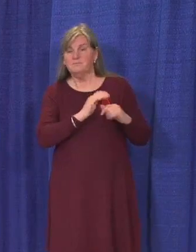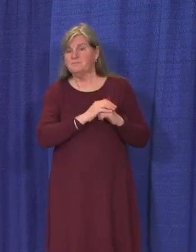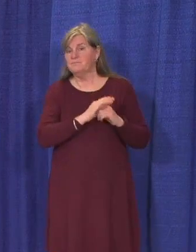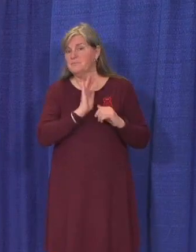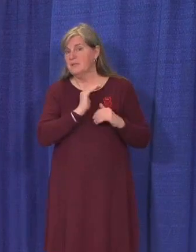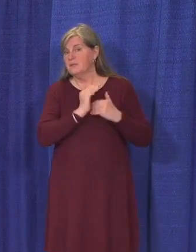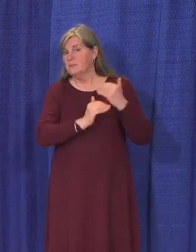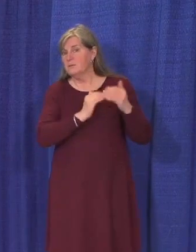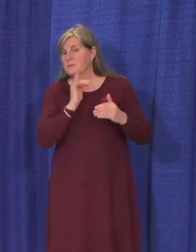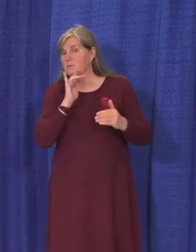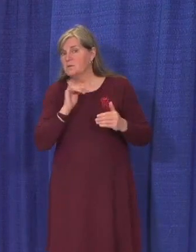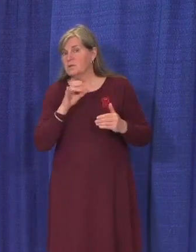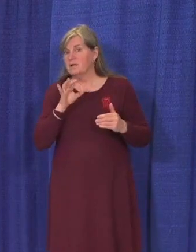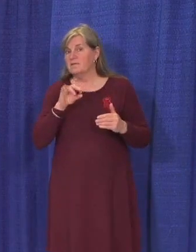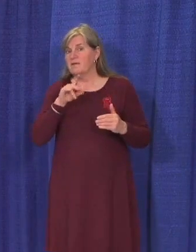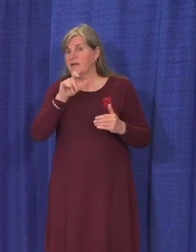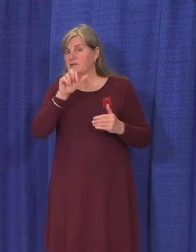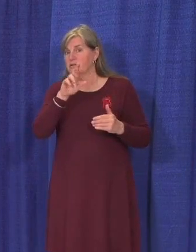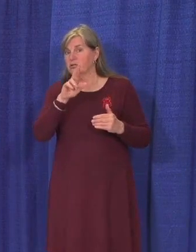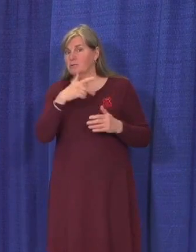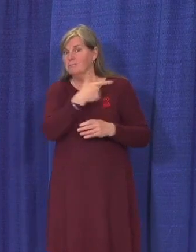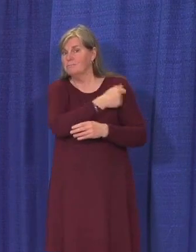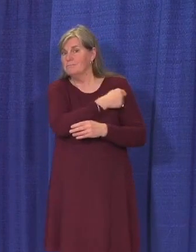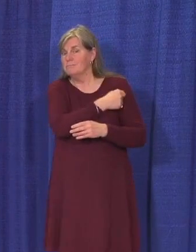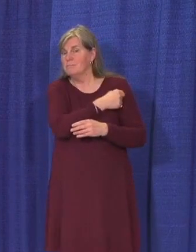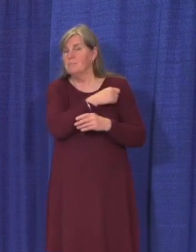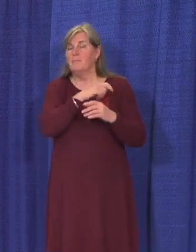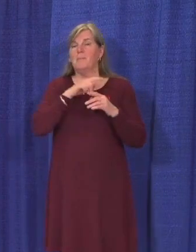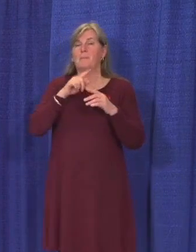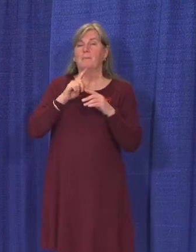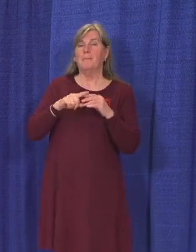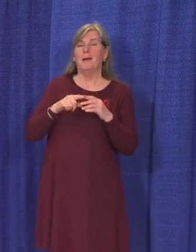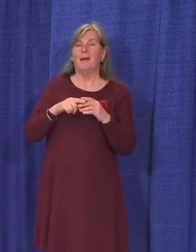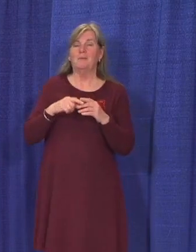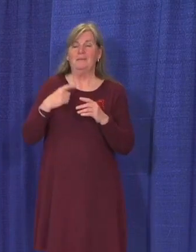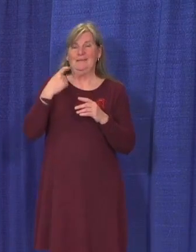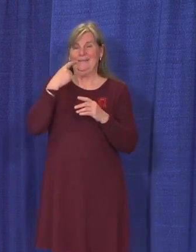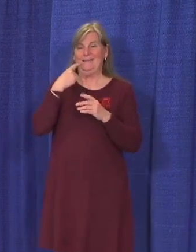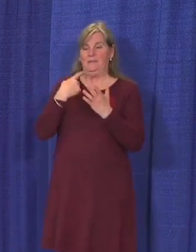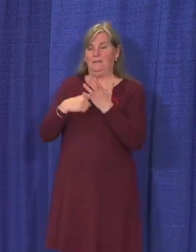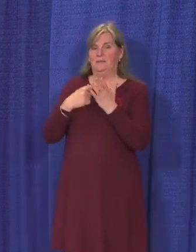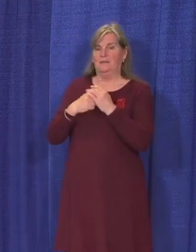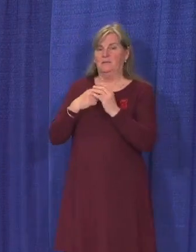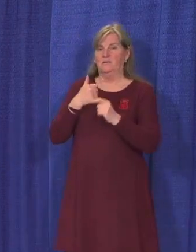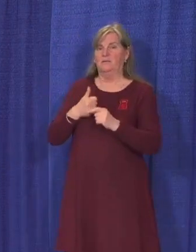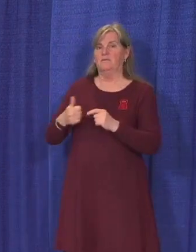with Moderna which we were thankful for.